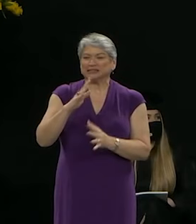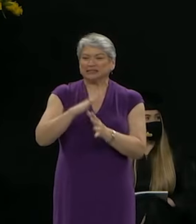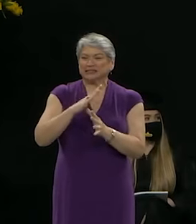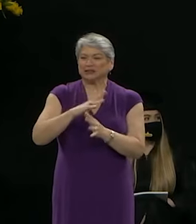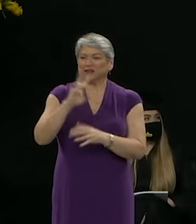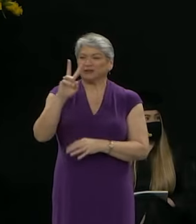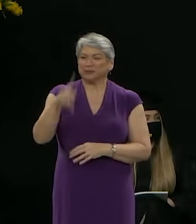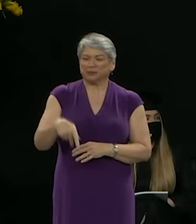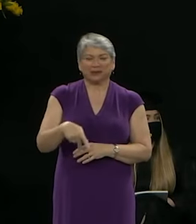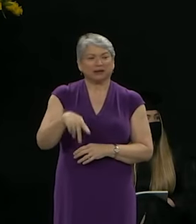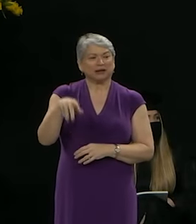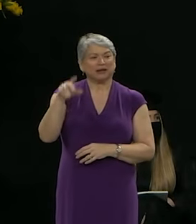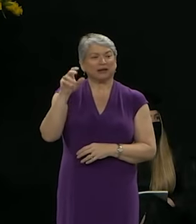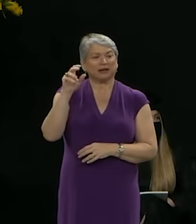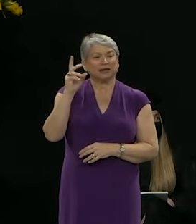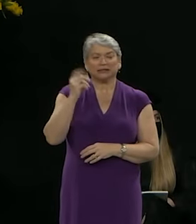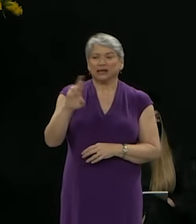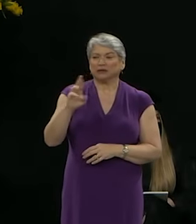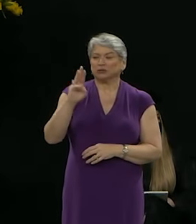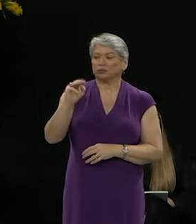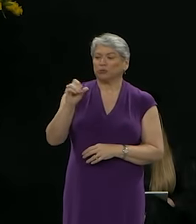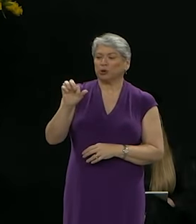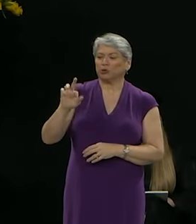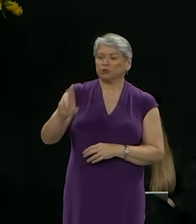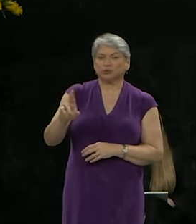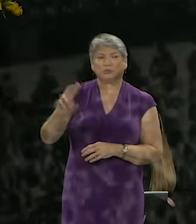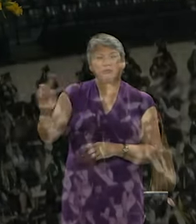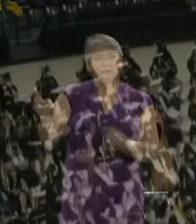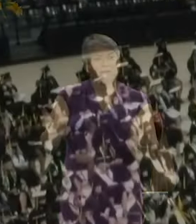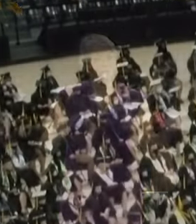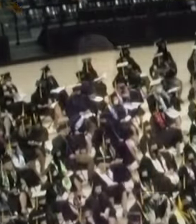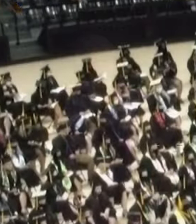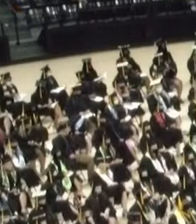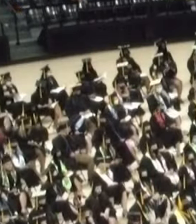Dr. Steven Moser, to come forward for the conferral of degrees.